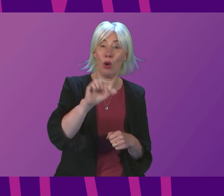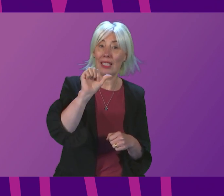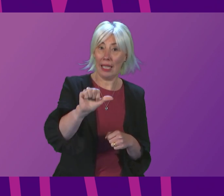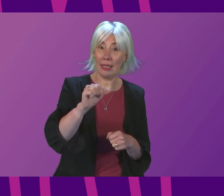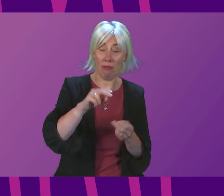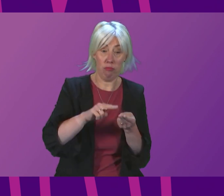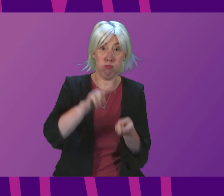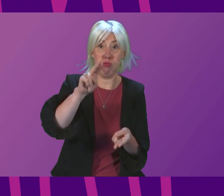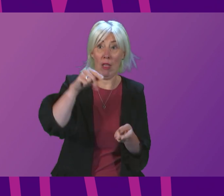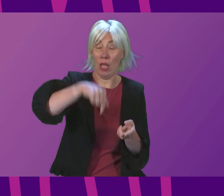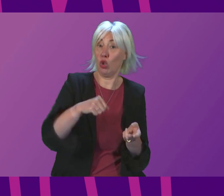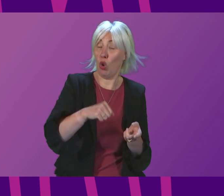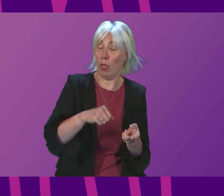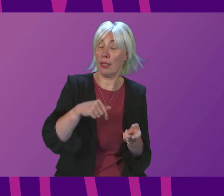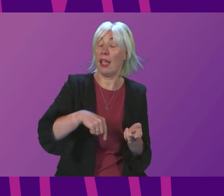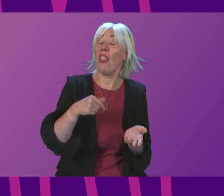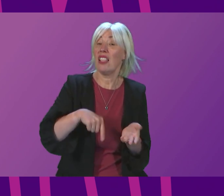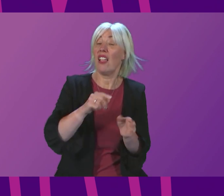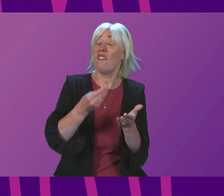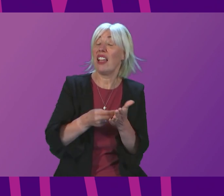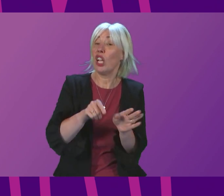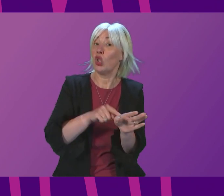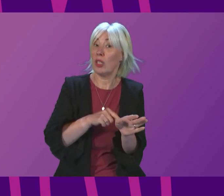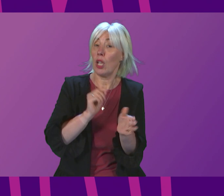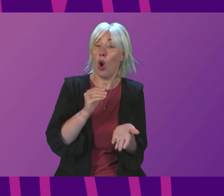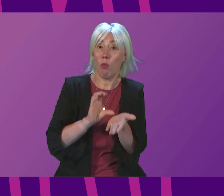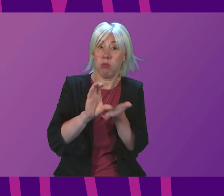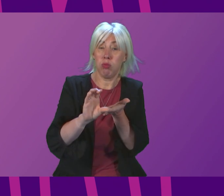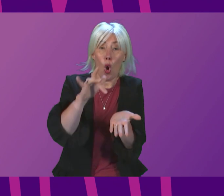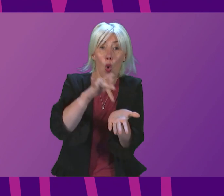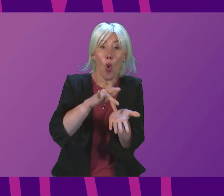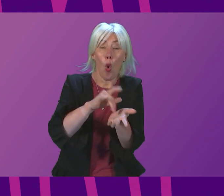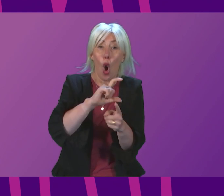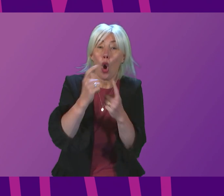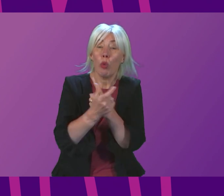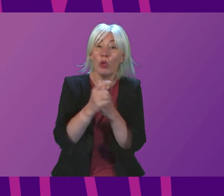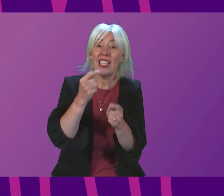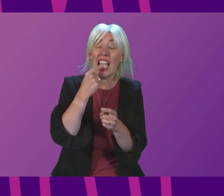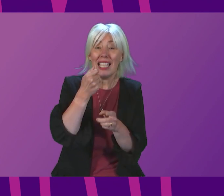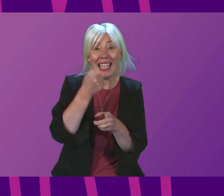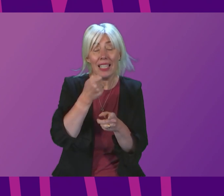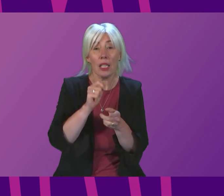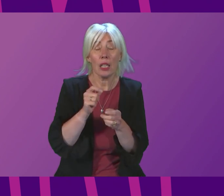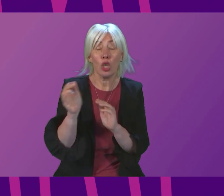For this financial year, our Government’s investment in core community dental services is 40 per cent higher.